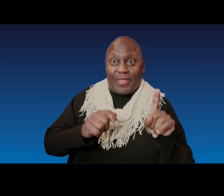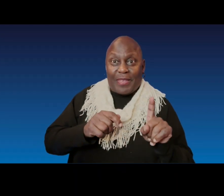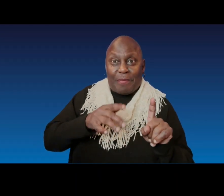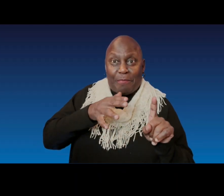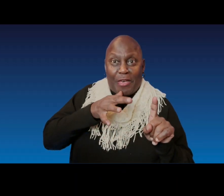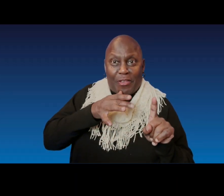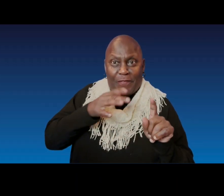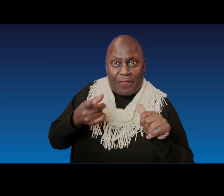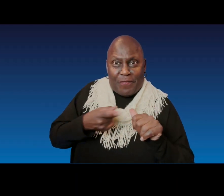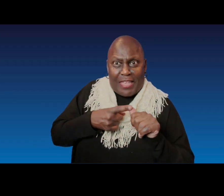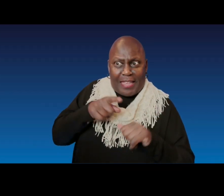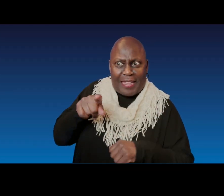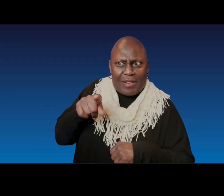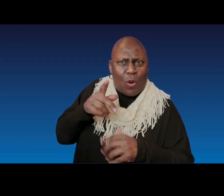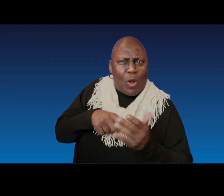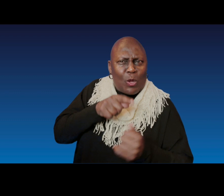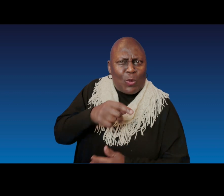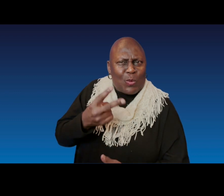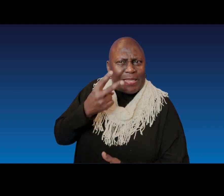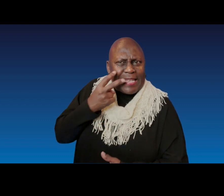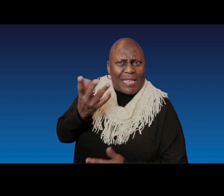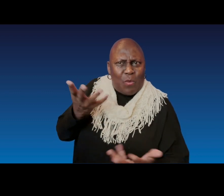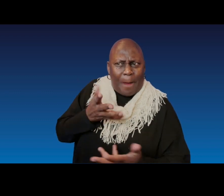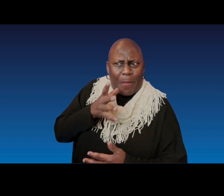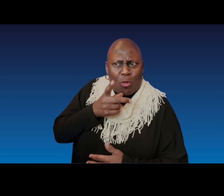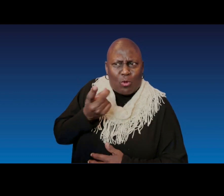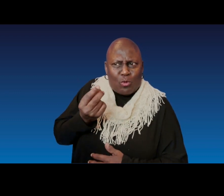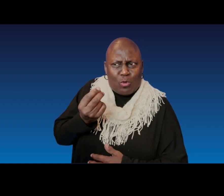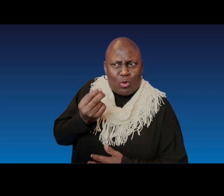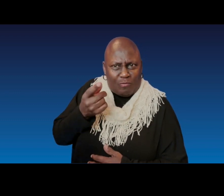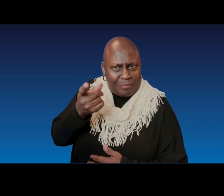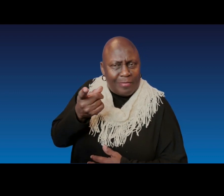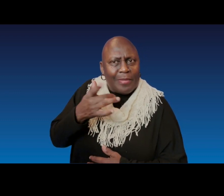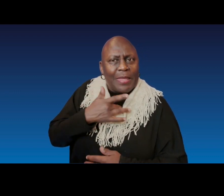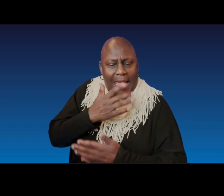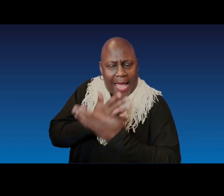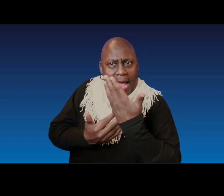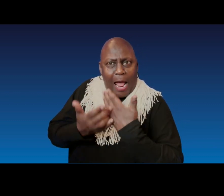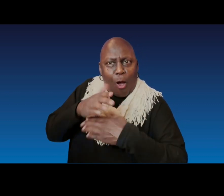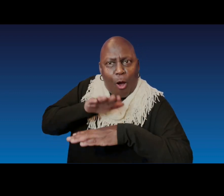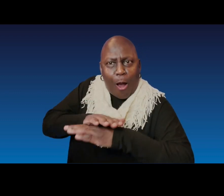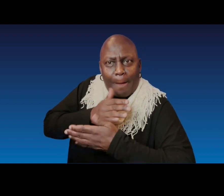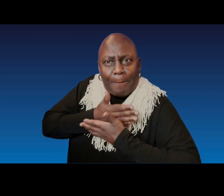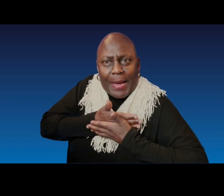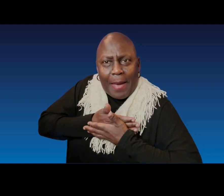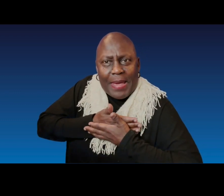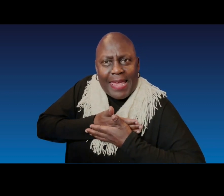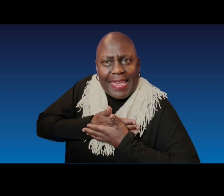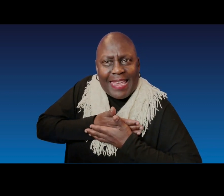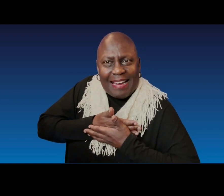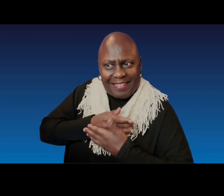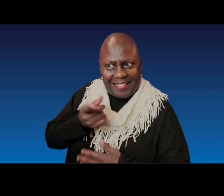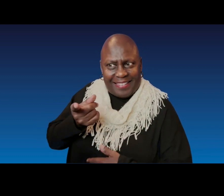Starting with the mother. See what the mother is doing? The mother is putting her hand on the baby